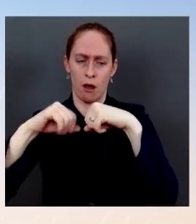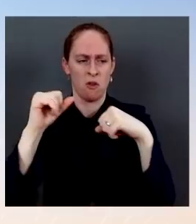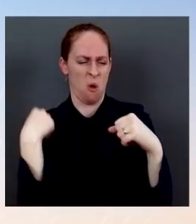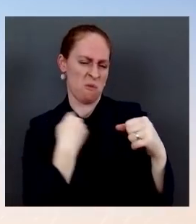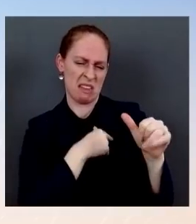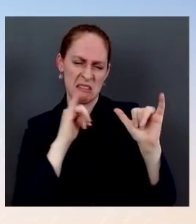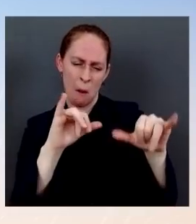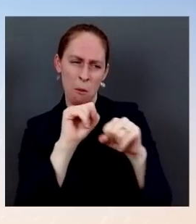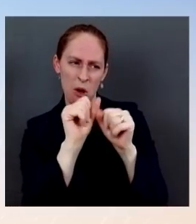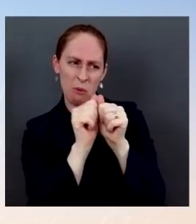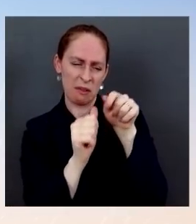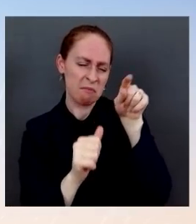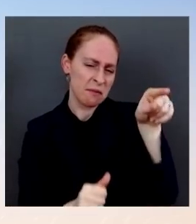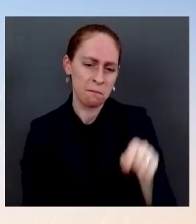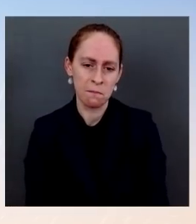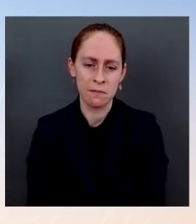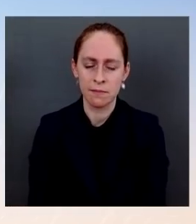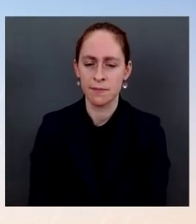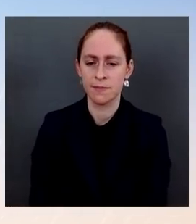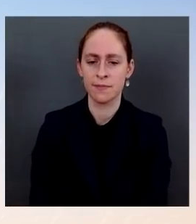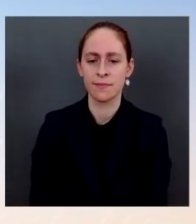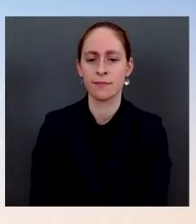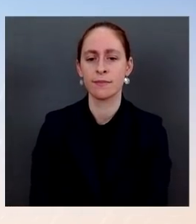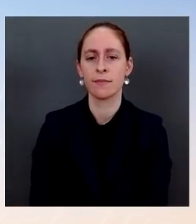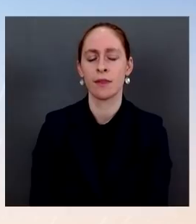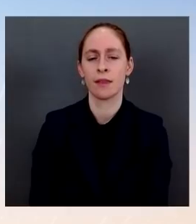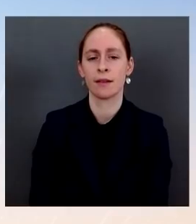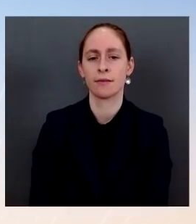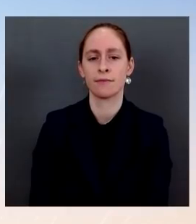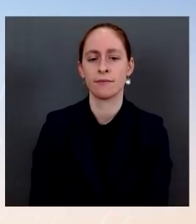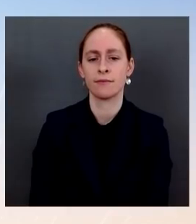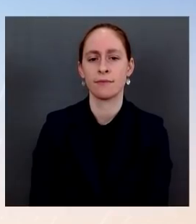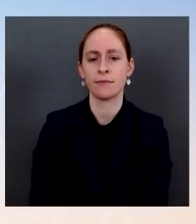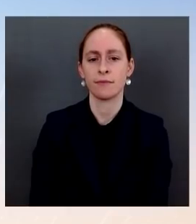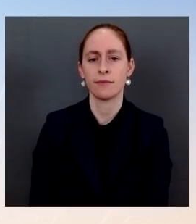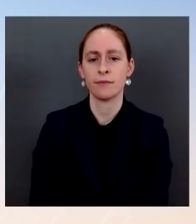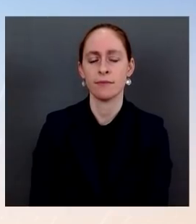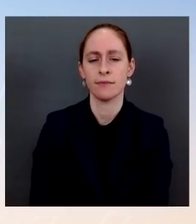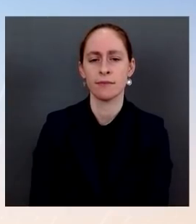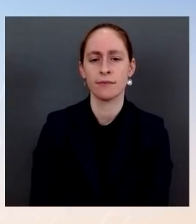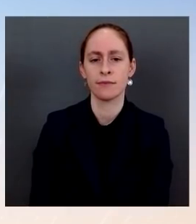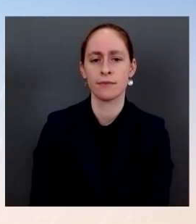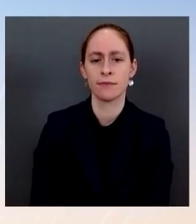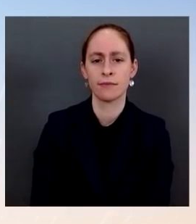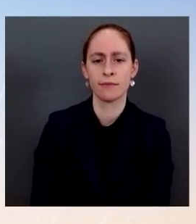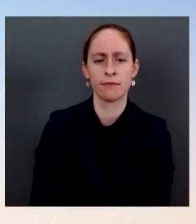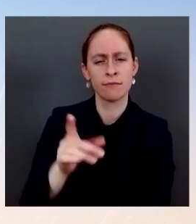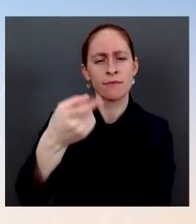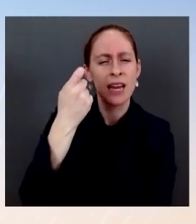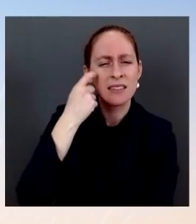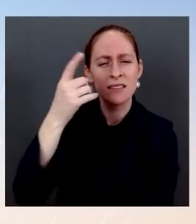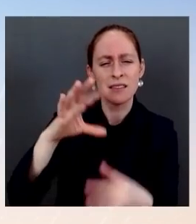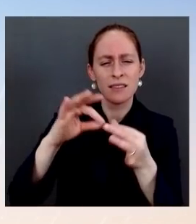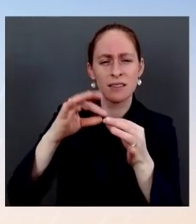to have a meeting in Geneva in January. Can you confirm that? Ms. Psaki: There has not been a final agreement on the location or timing at this point in time.